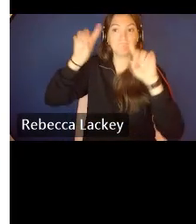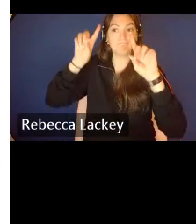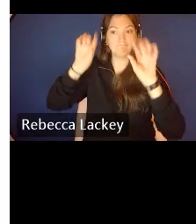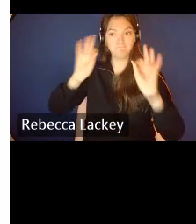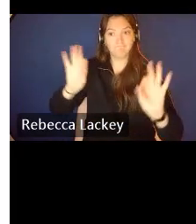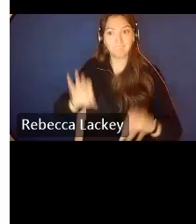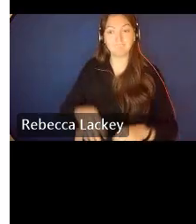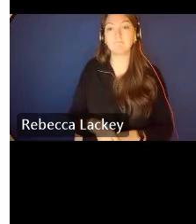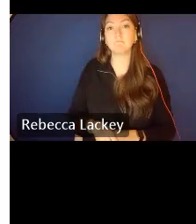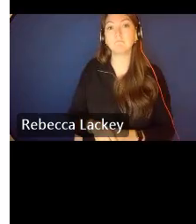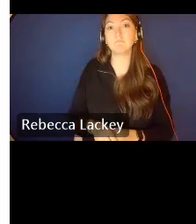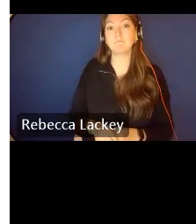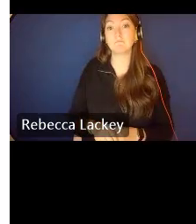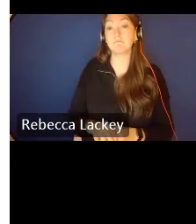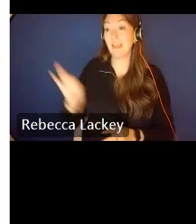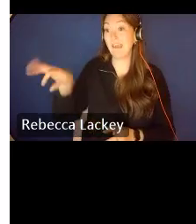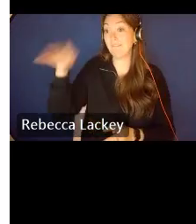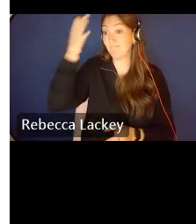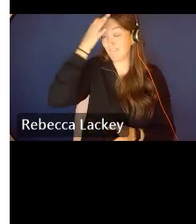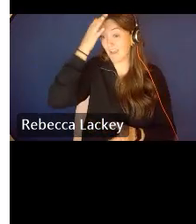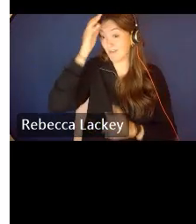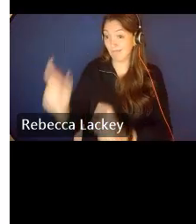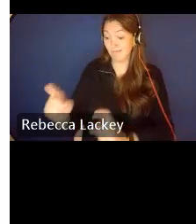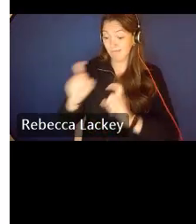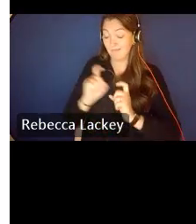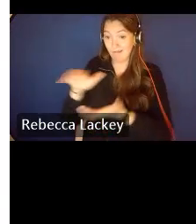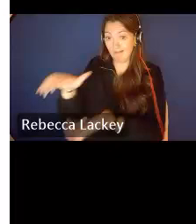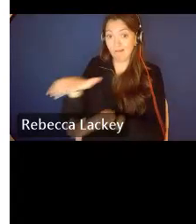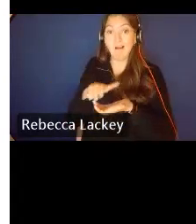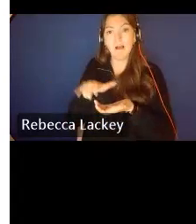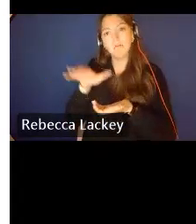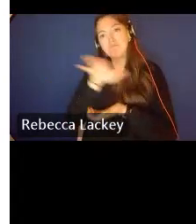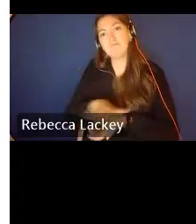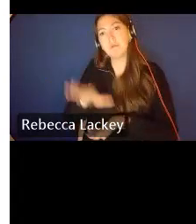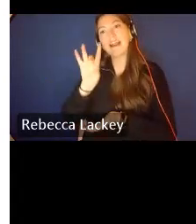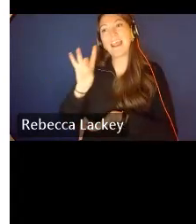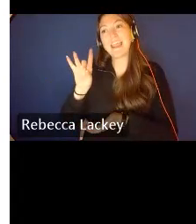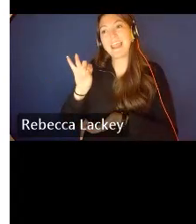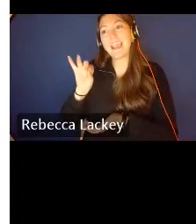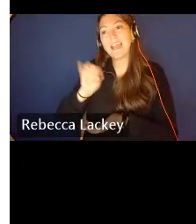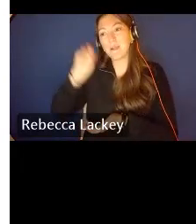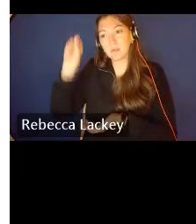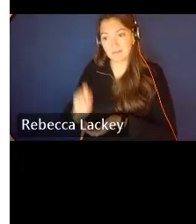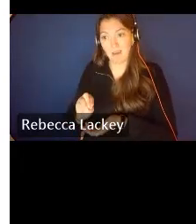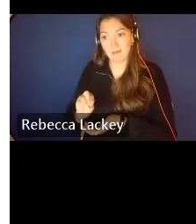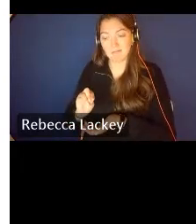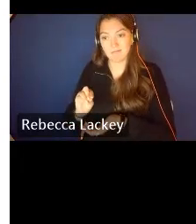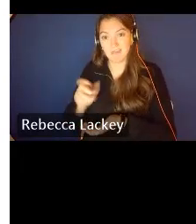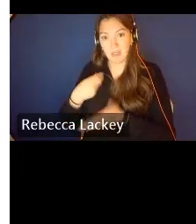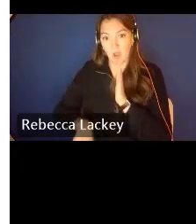project. The federal contribution will account for approximately 80% of the construction costs.